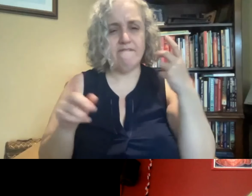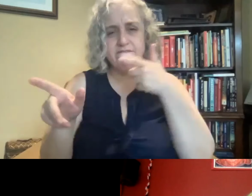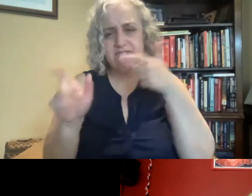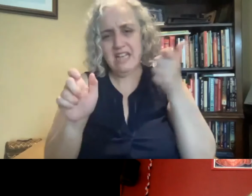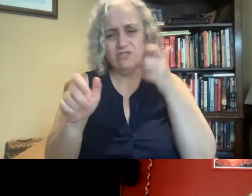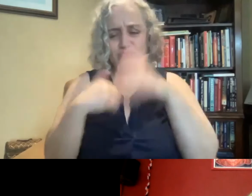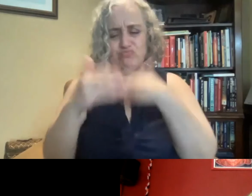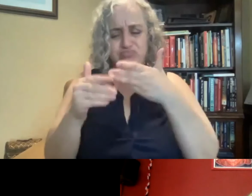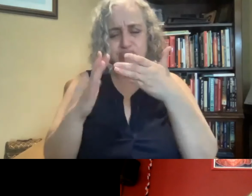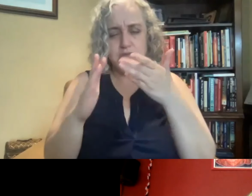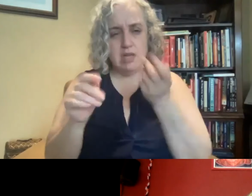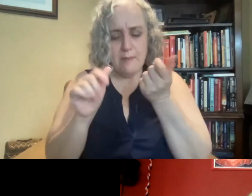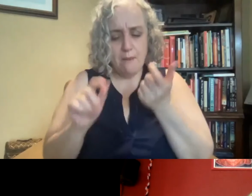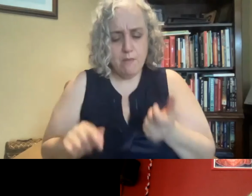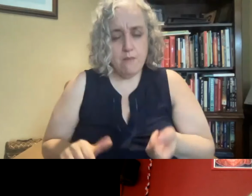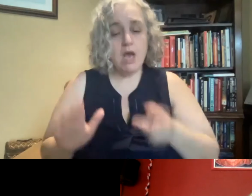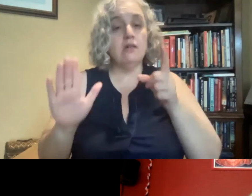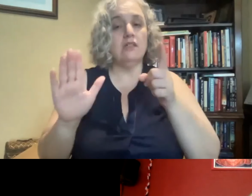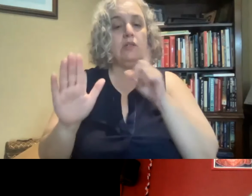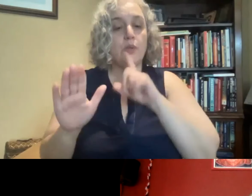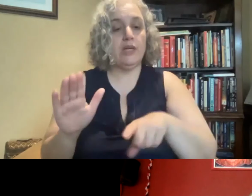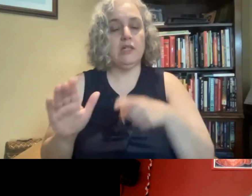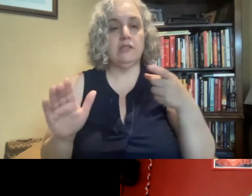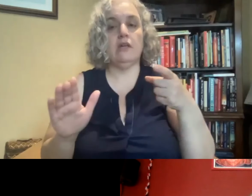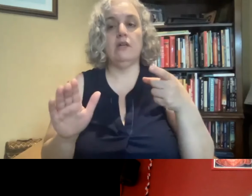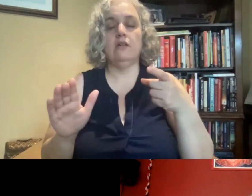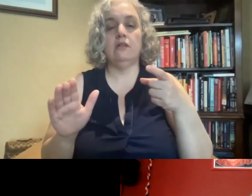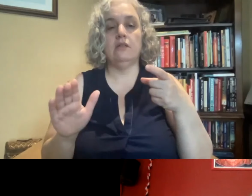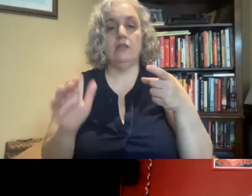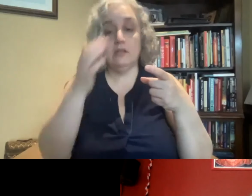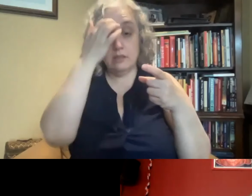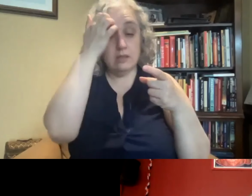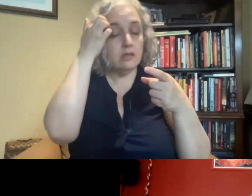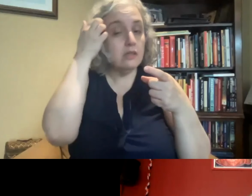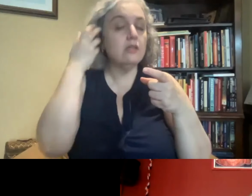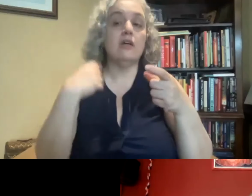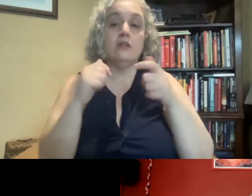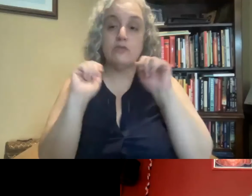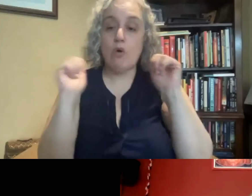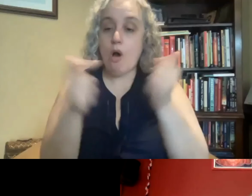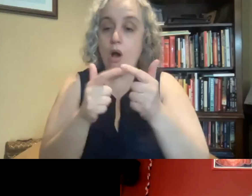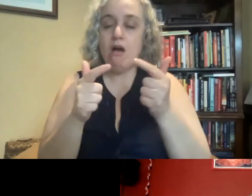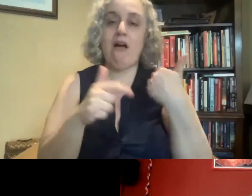amplifying or accelerating something that everybody has.